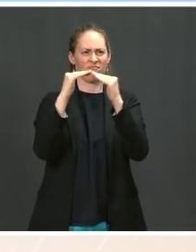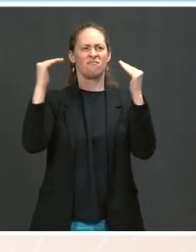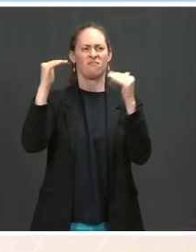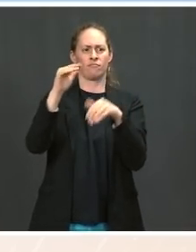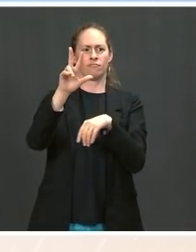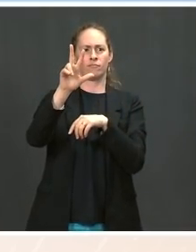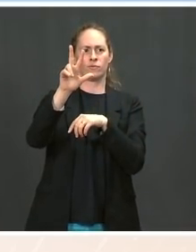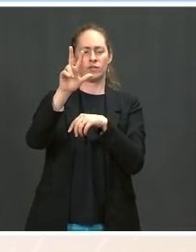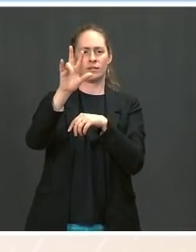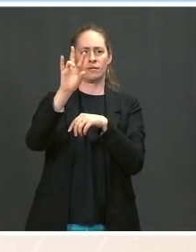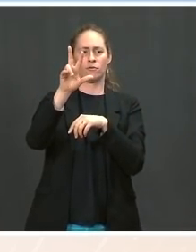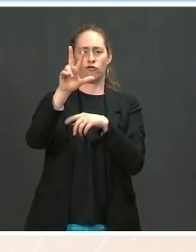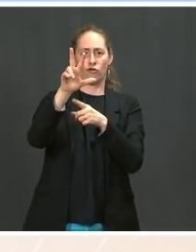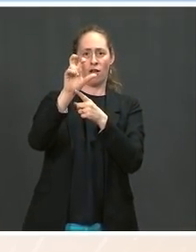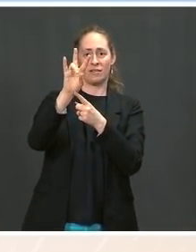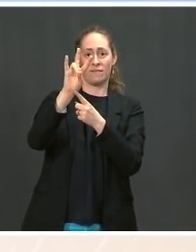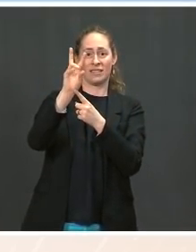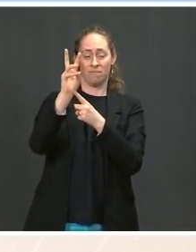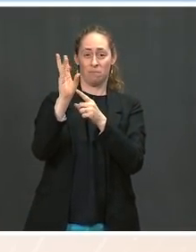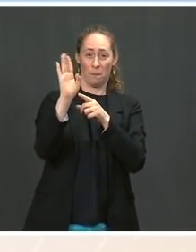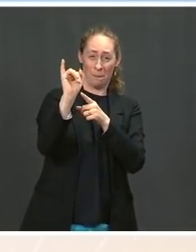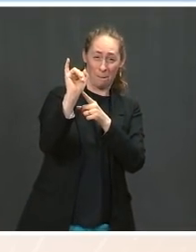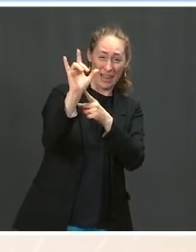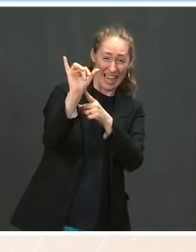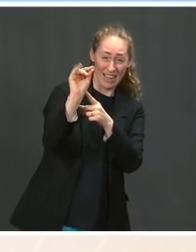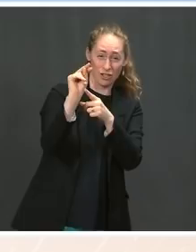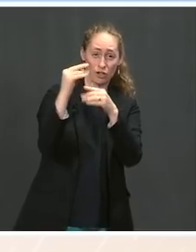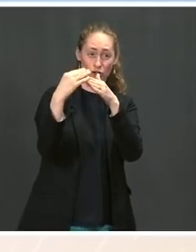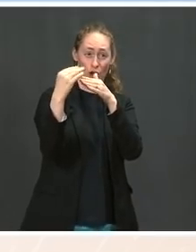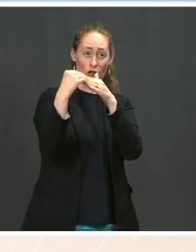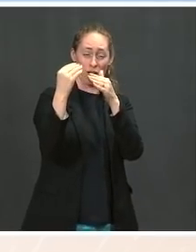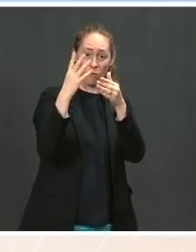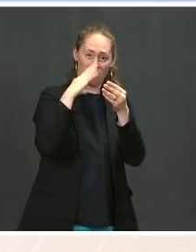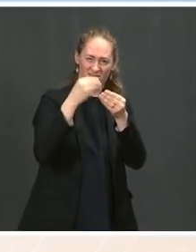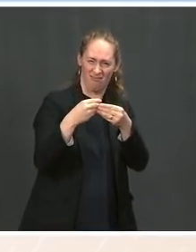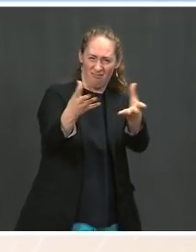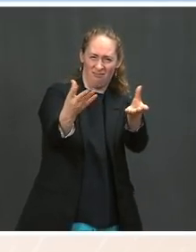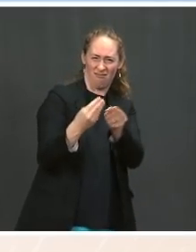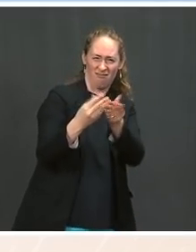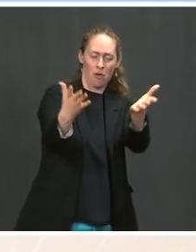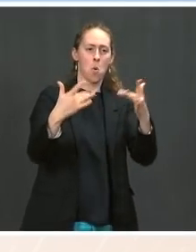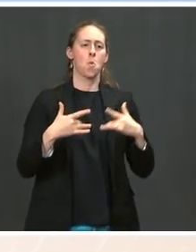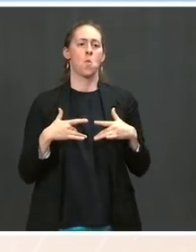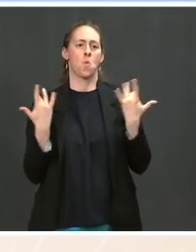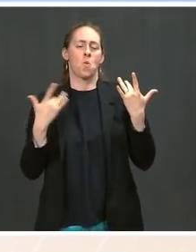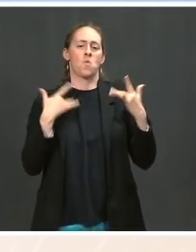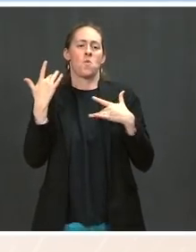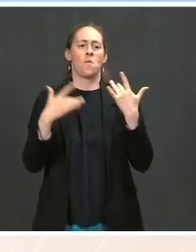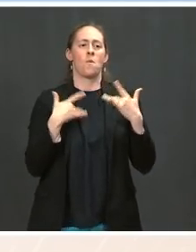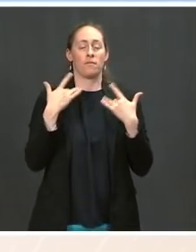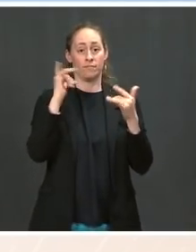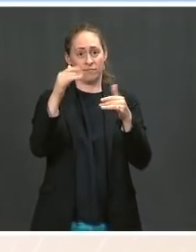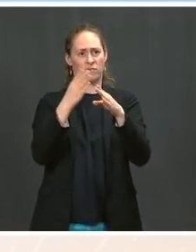since these payments began rolling out to Americans just last month. Over 320,000 payments, worth $450 million,